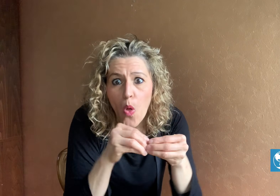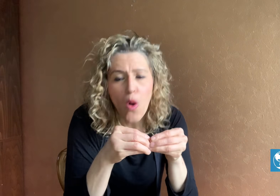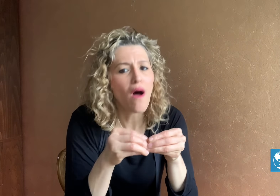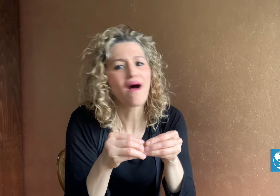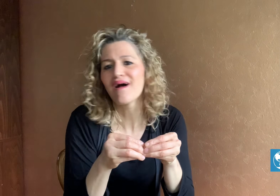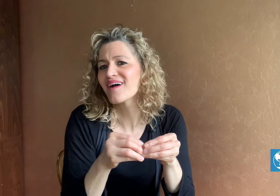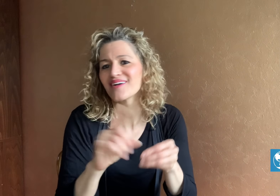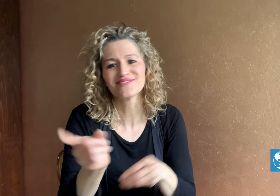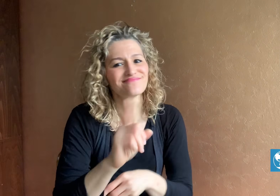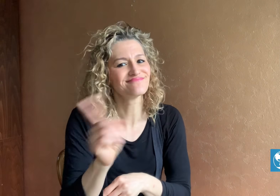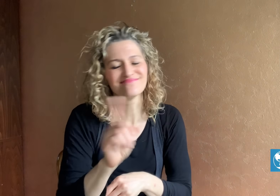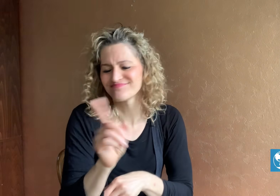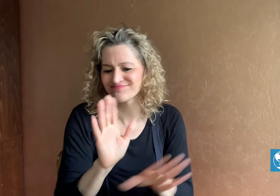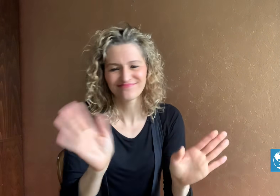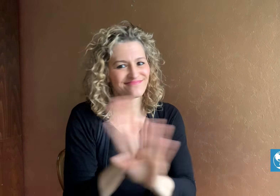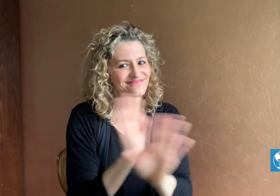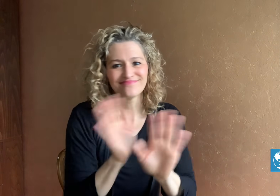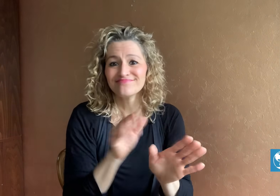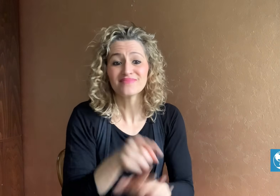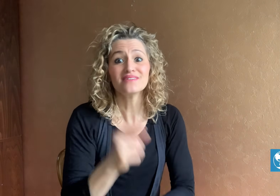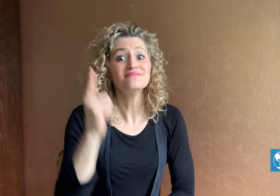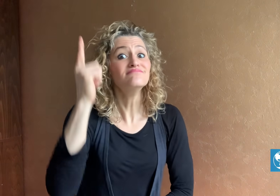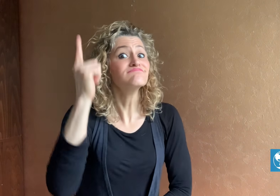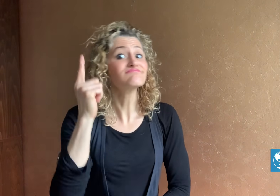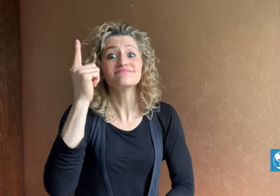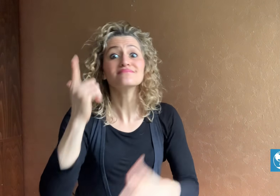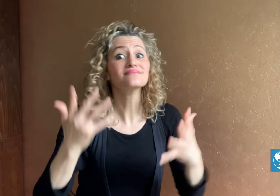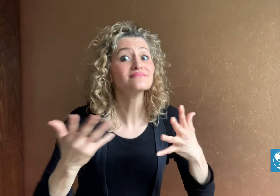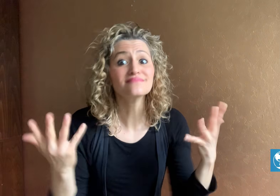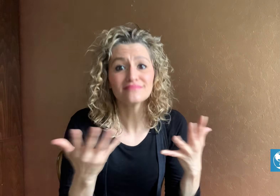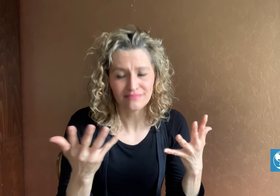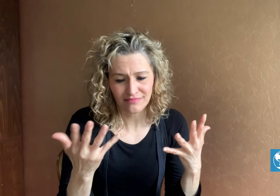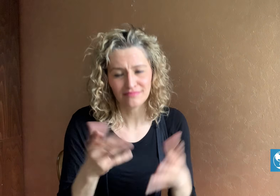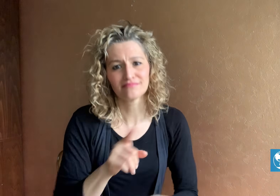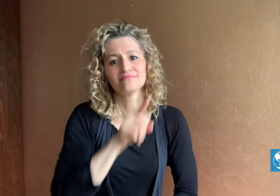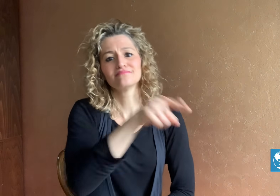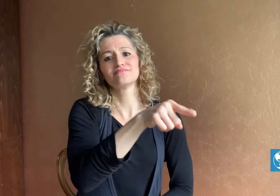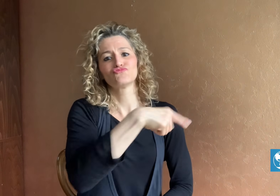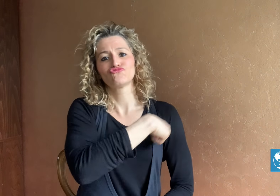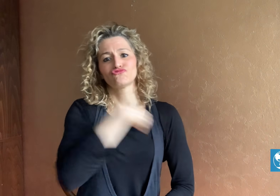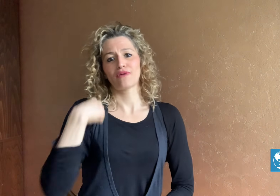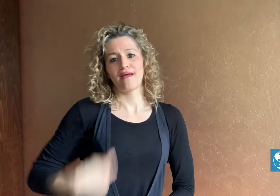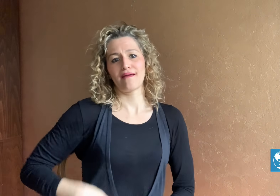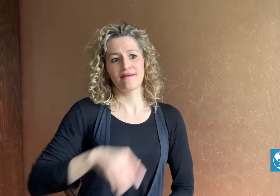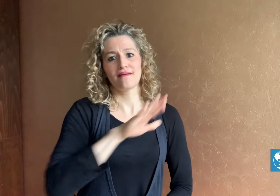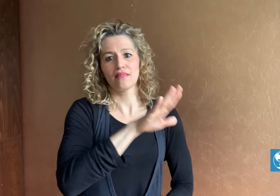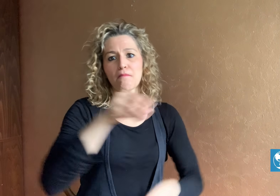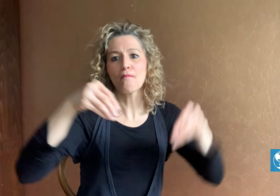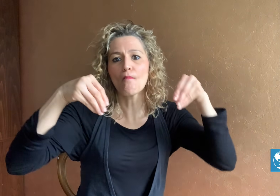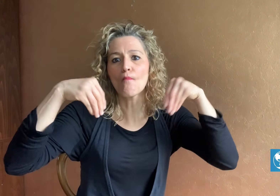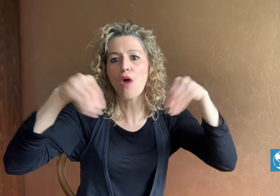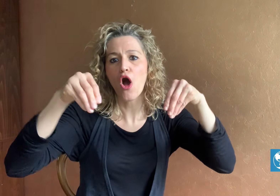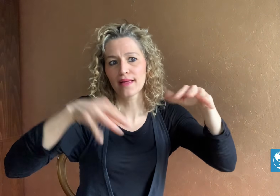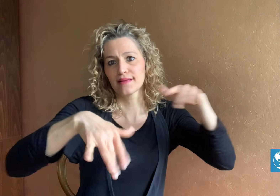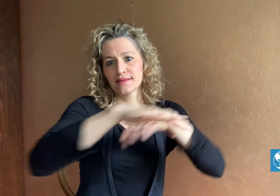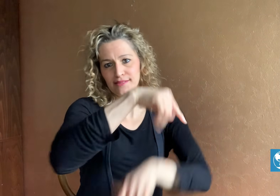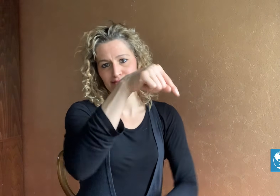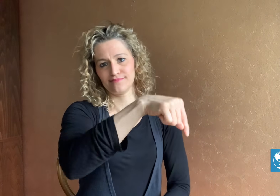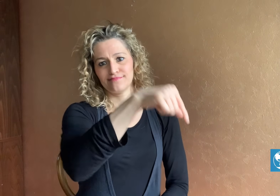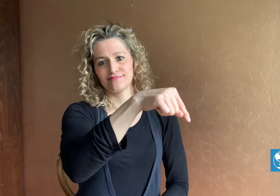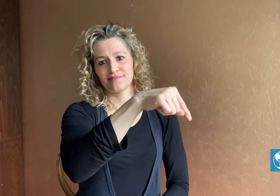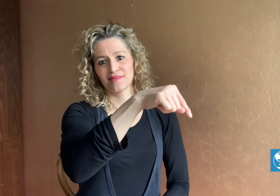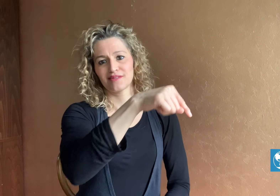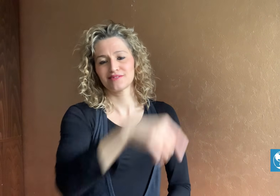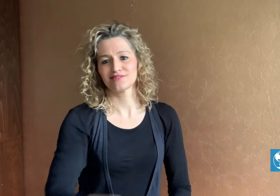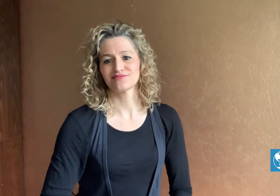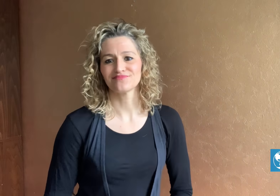or deliberately made but rather originated in a Chinese market.